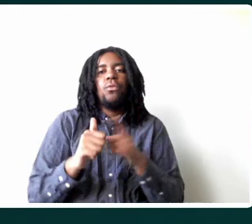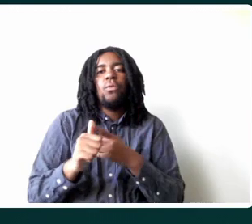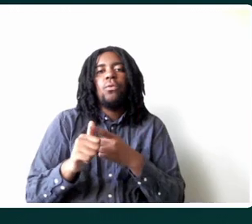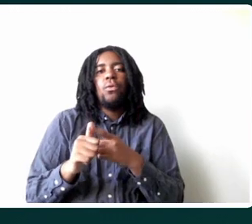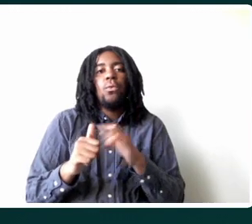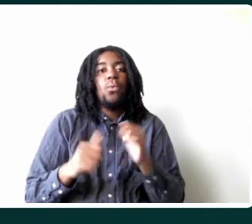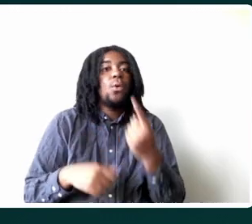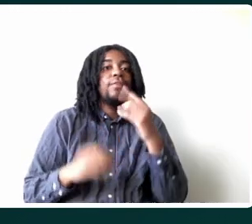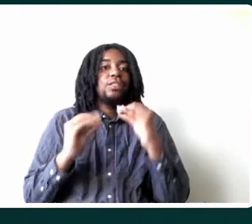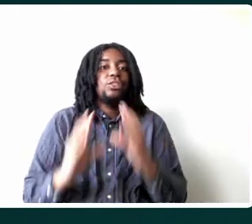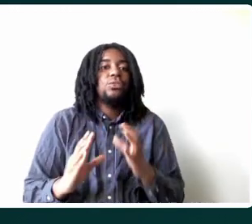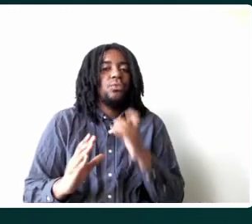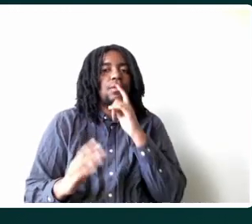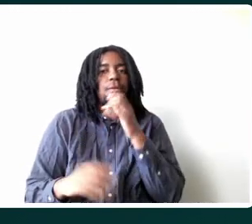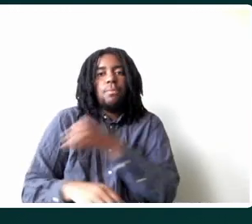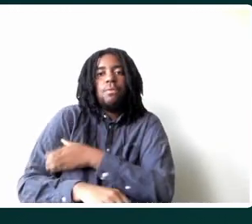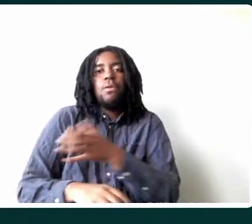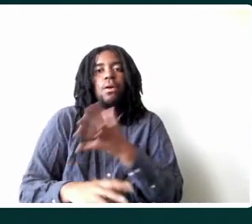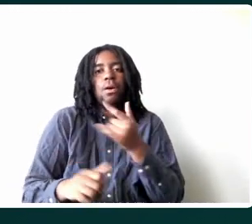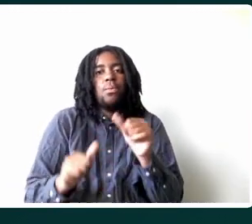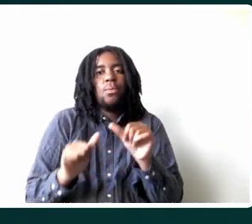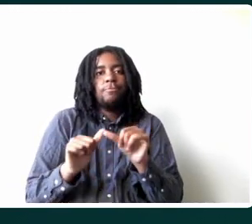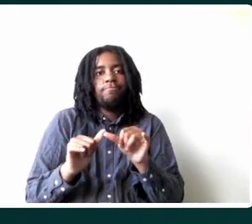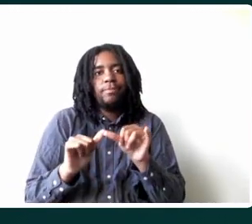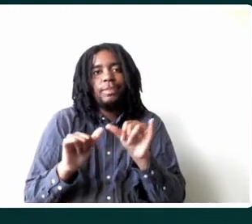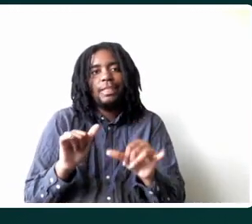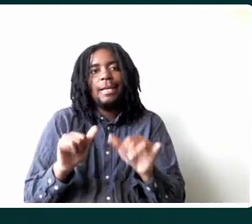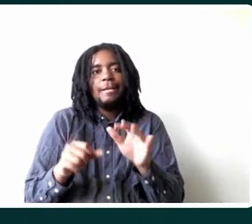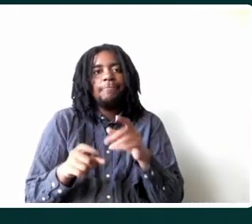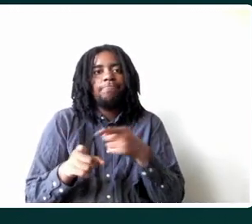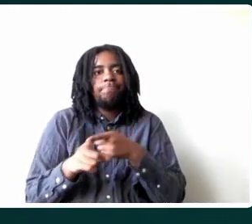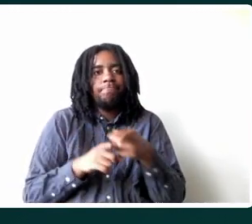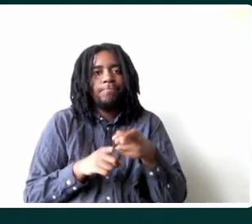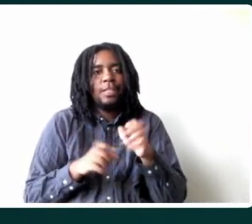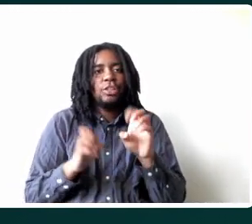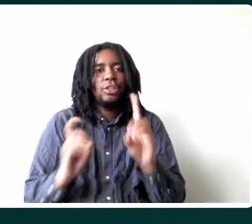her want to stay in the field of education. The idea that these are passionate teachers,